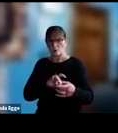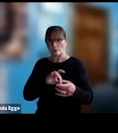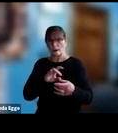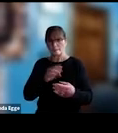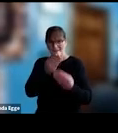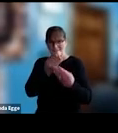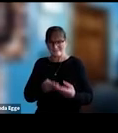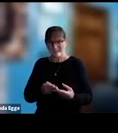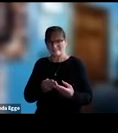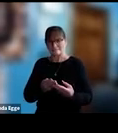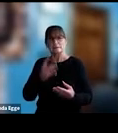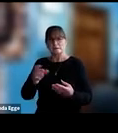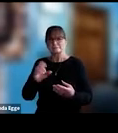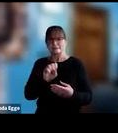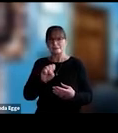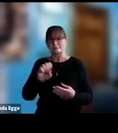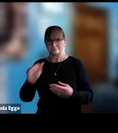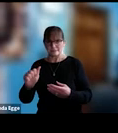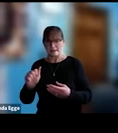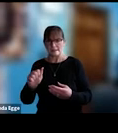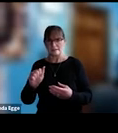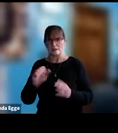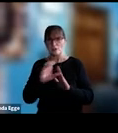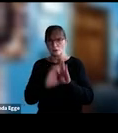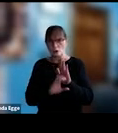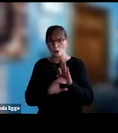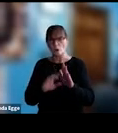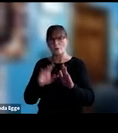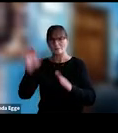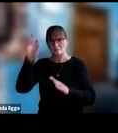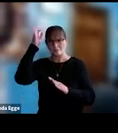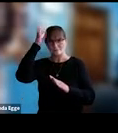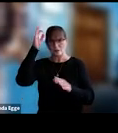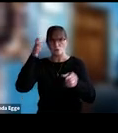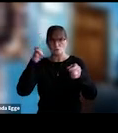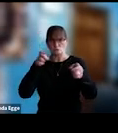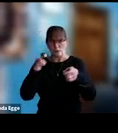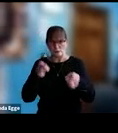is in the SSA Code of Federal Regulations. If you aren't familiar with this,